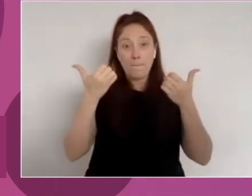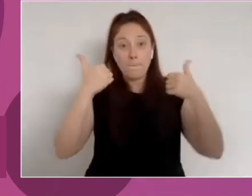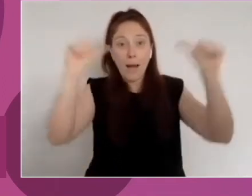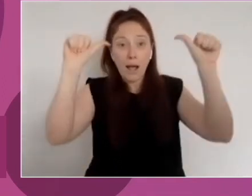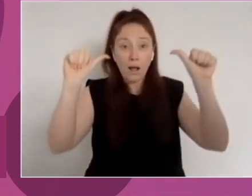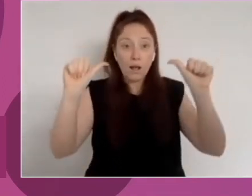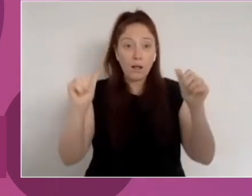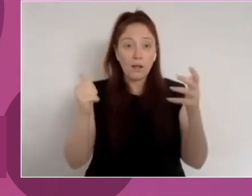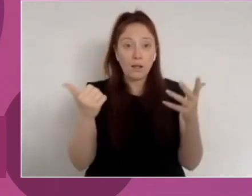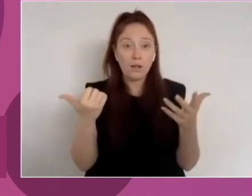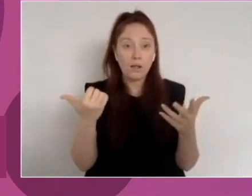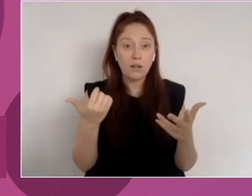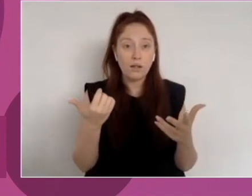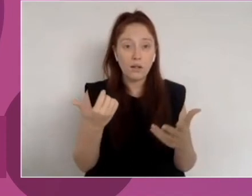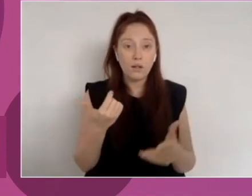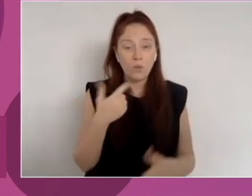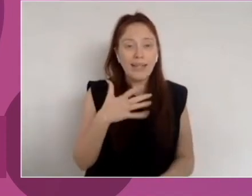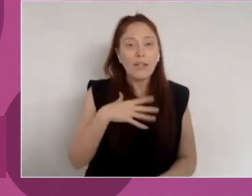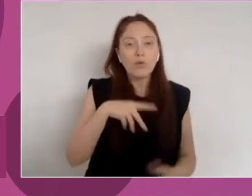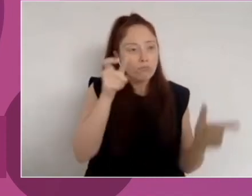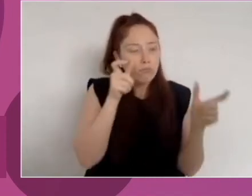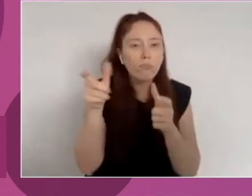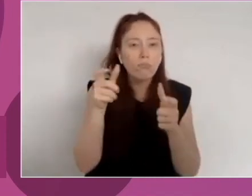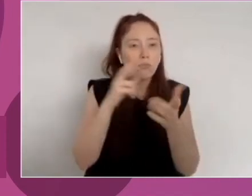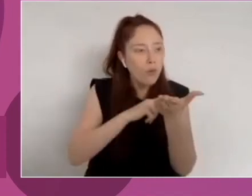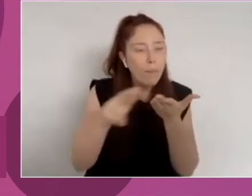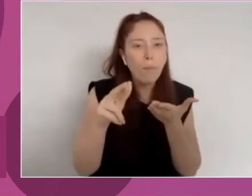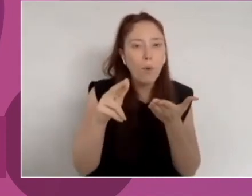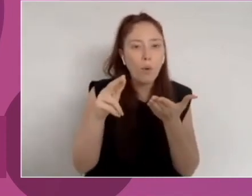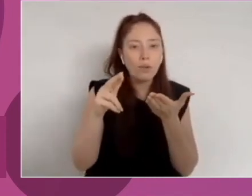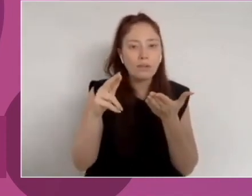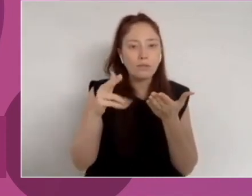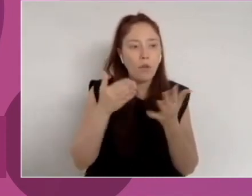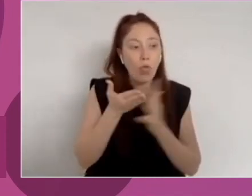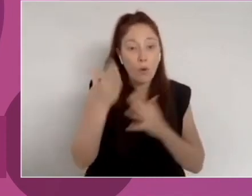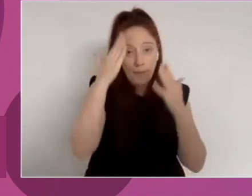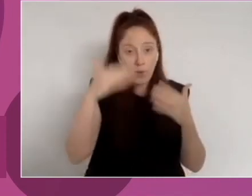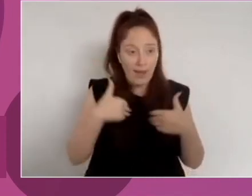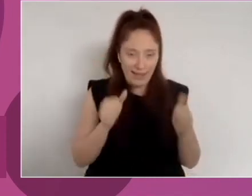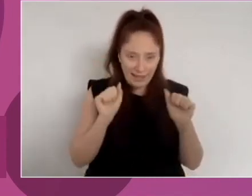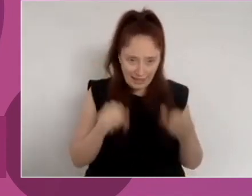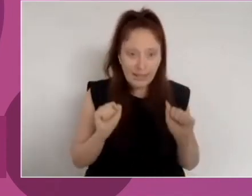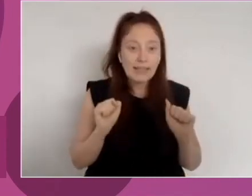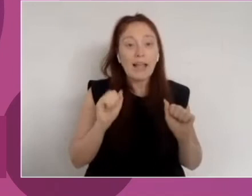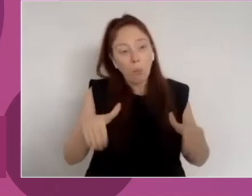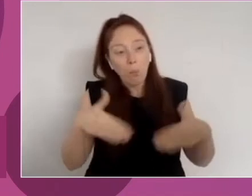only monitor or report what's happening in mental health and to provide policy advice to Government,